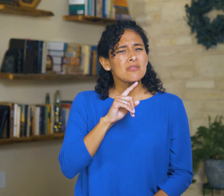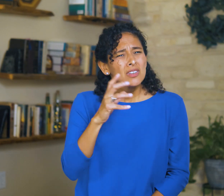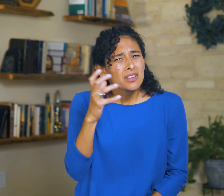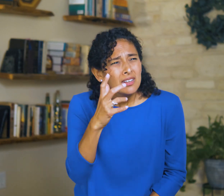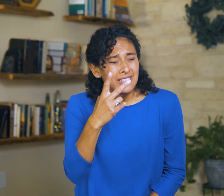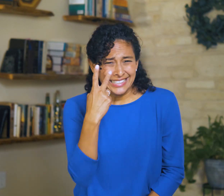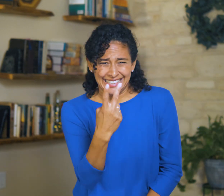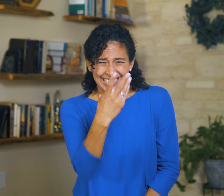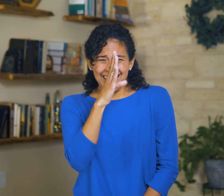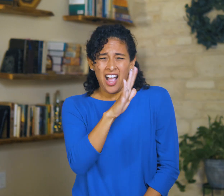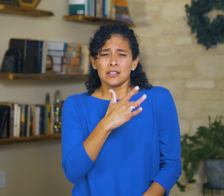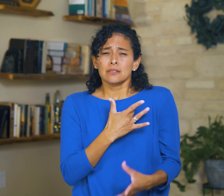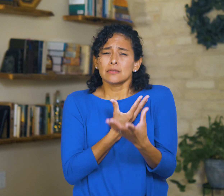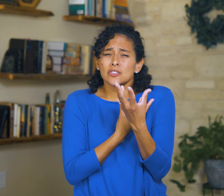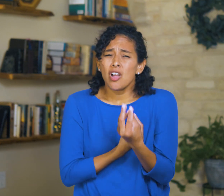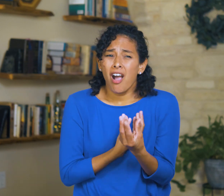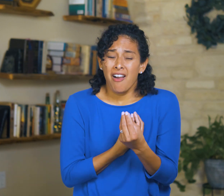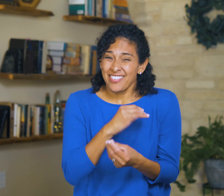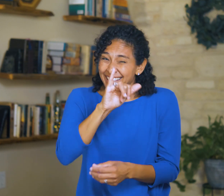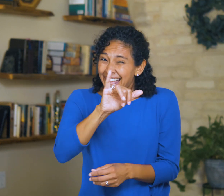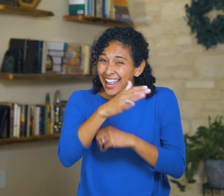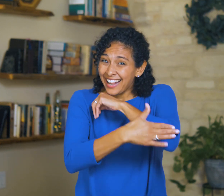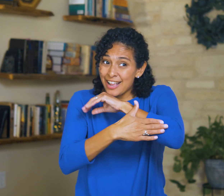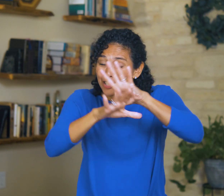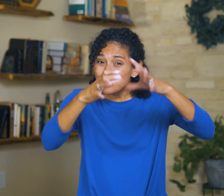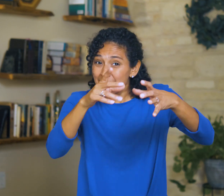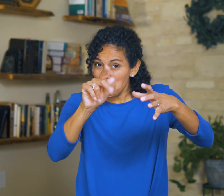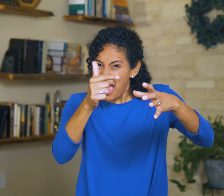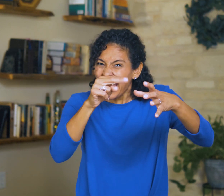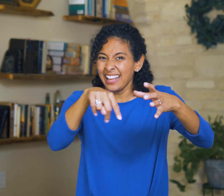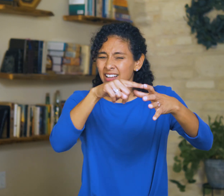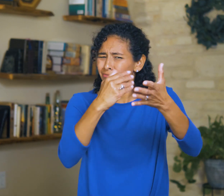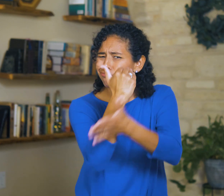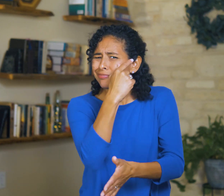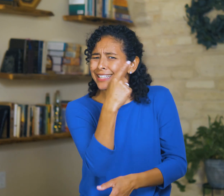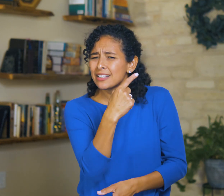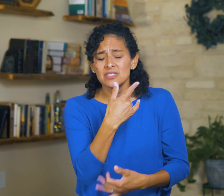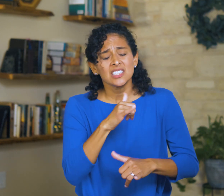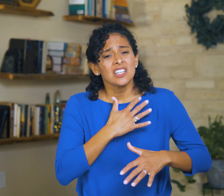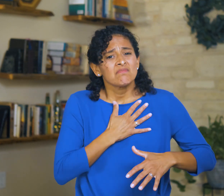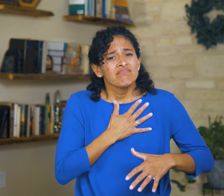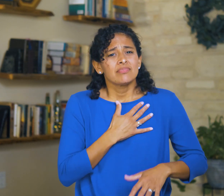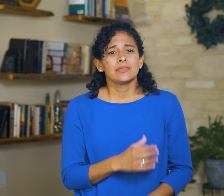It’s incredible to see His tenderheartedness toward a pagan nation that has rejected Him.